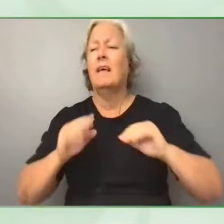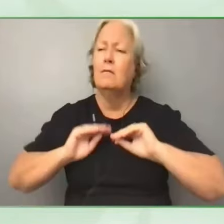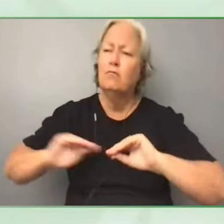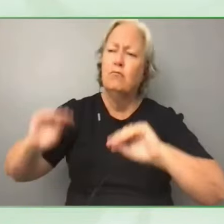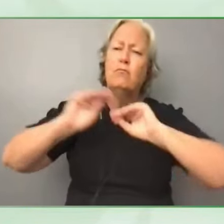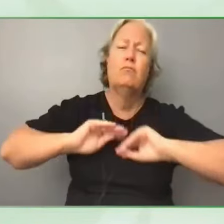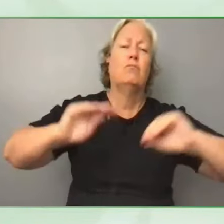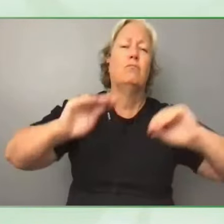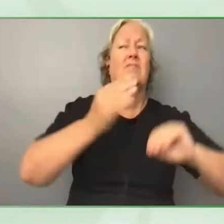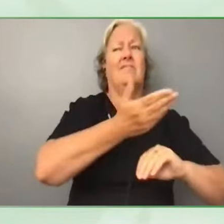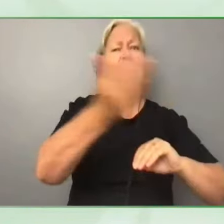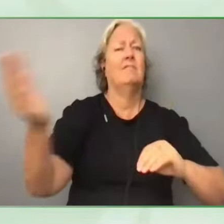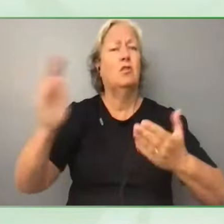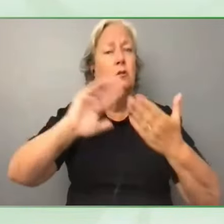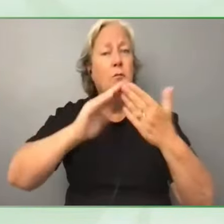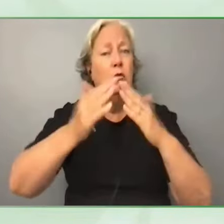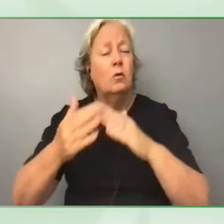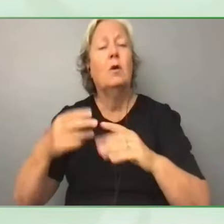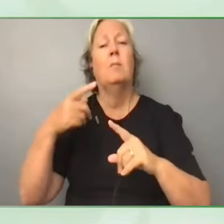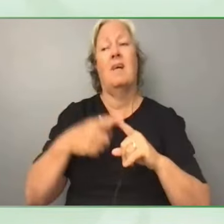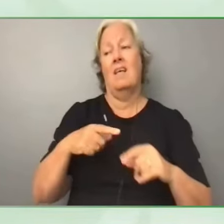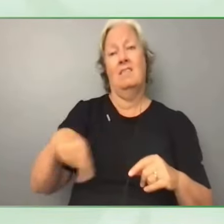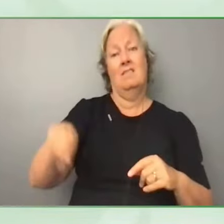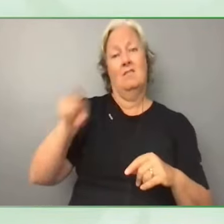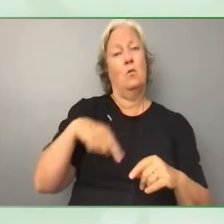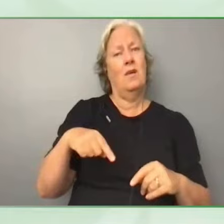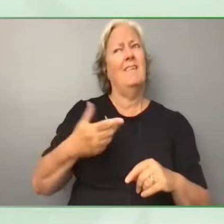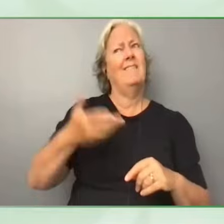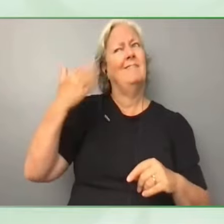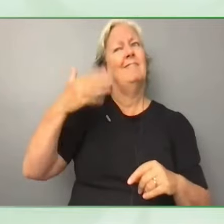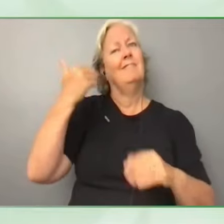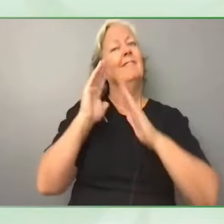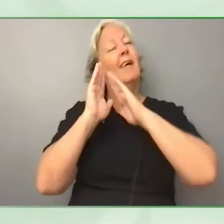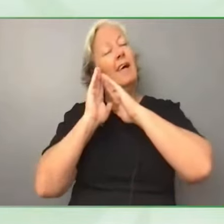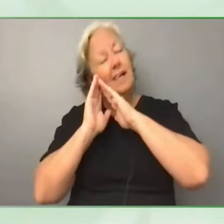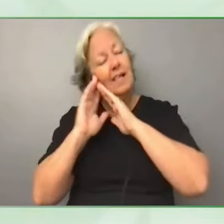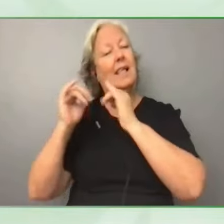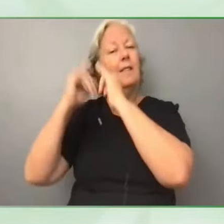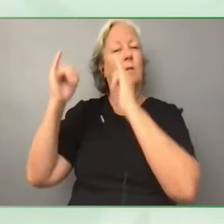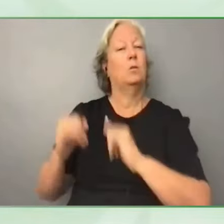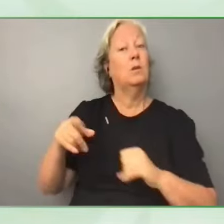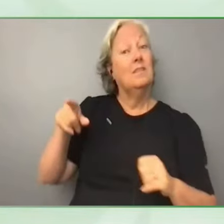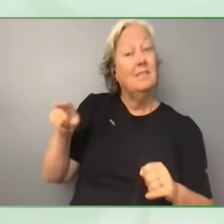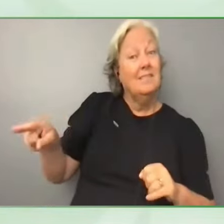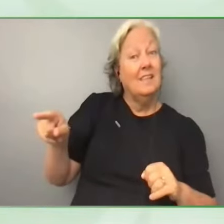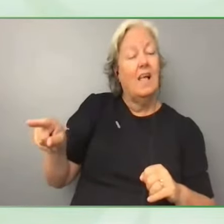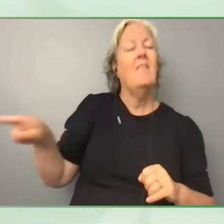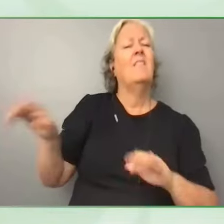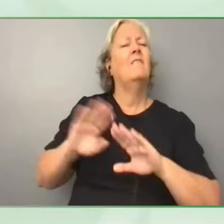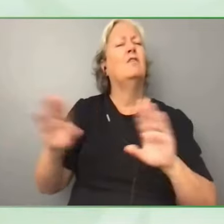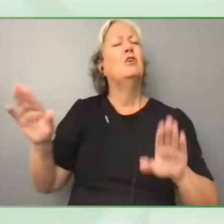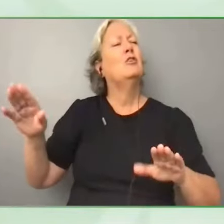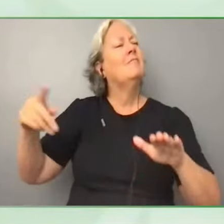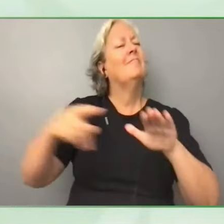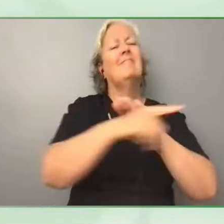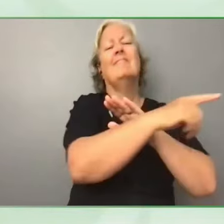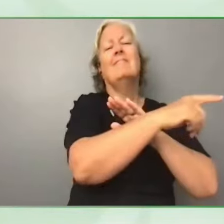of institution and those at risk of being institutionalised and their families.